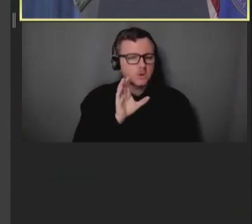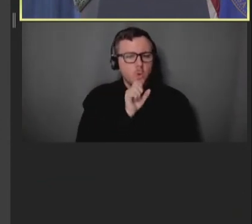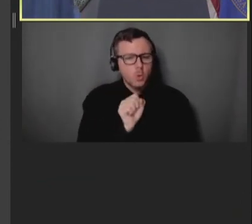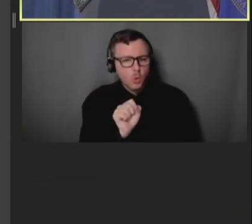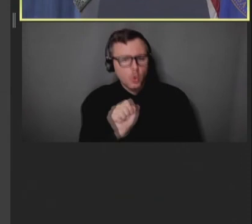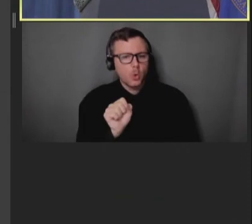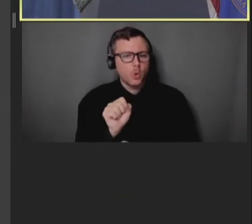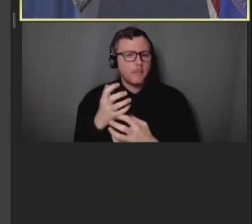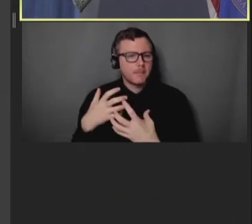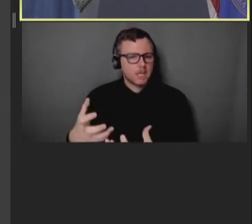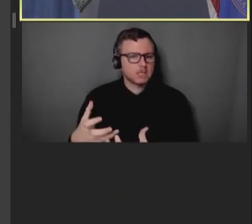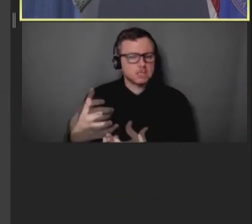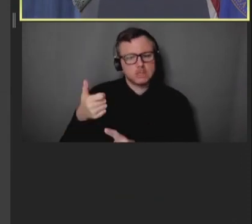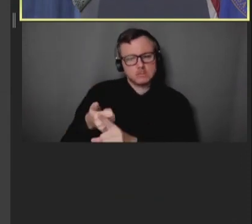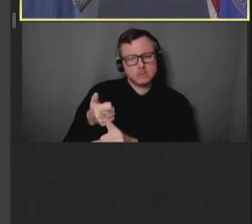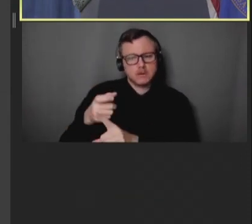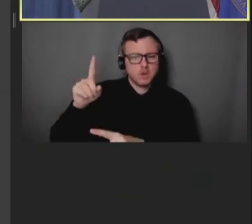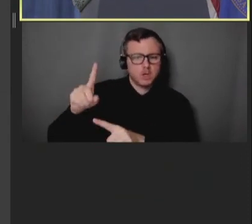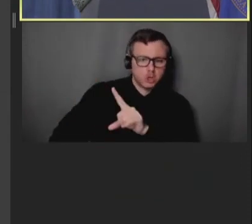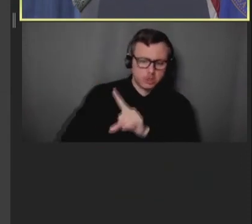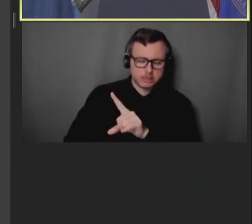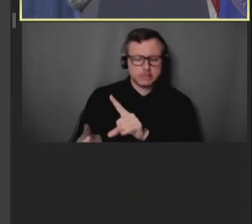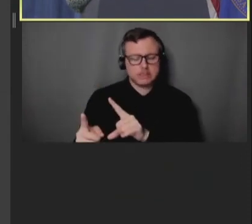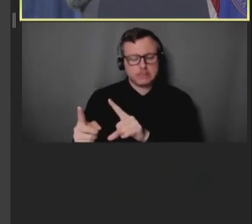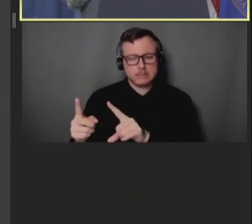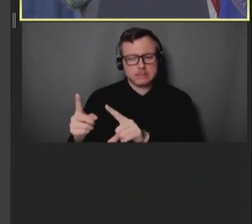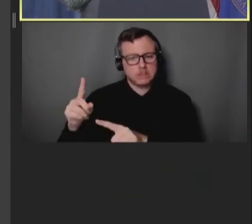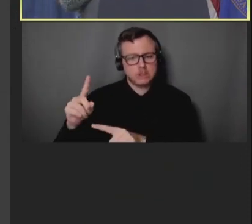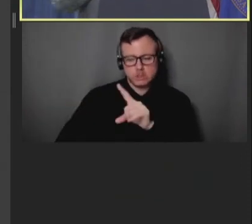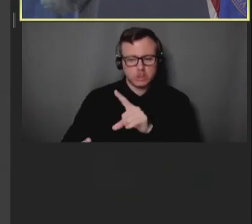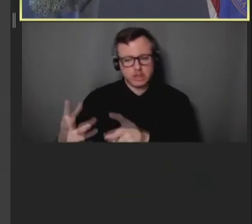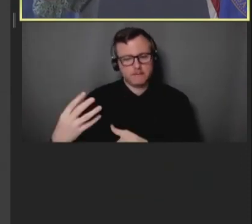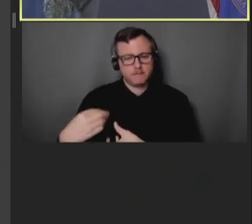We had a little bit of political interference from our governor's office, and I am not saying